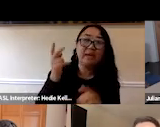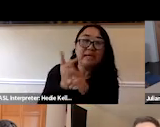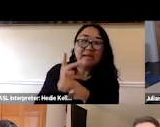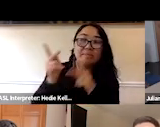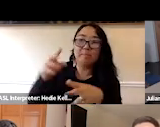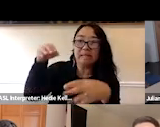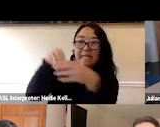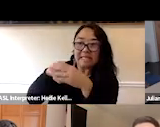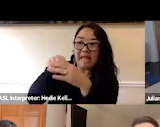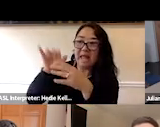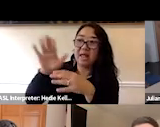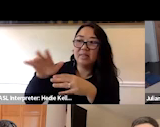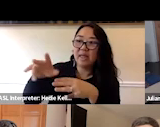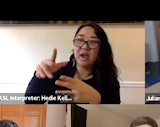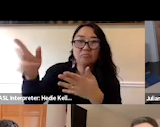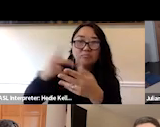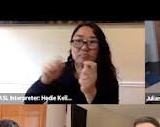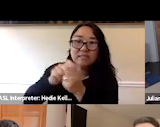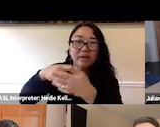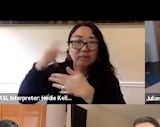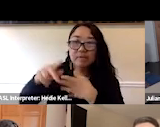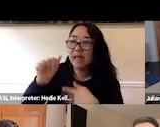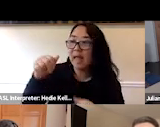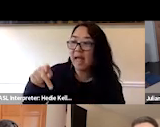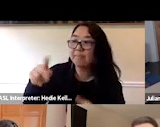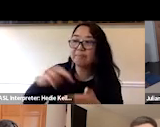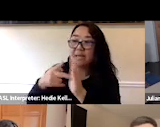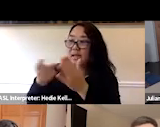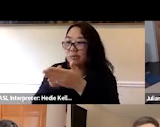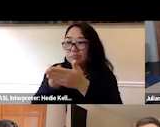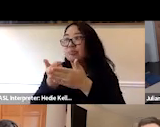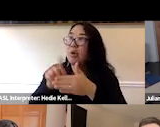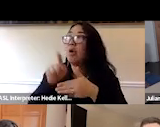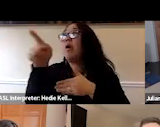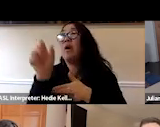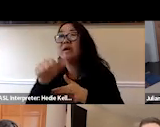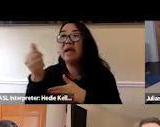and so they don't want to make it easy to bounce you out to other sites. But I feel like that's an issue where